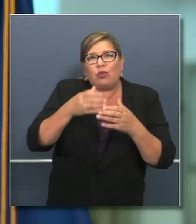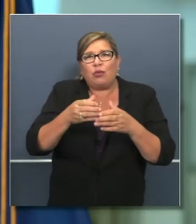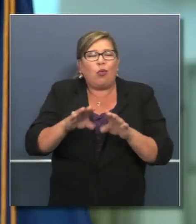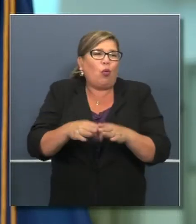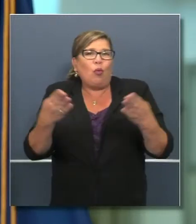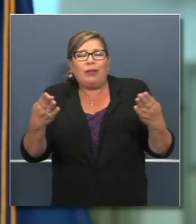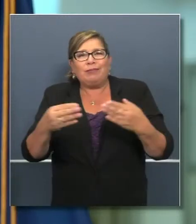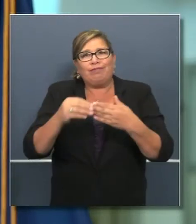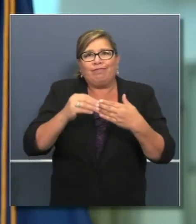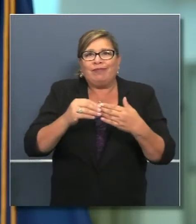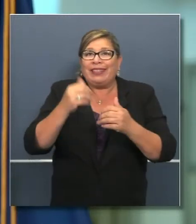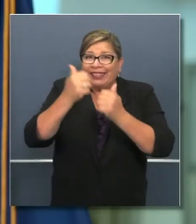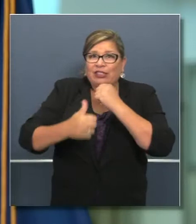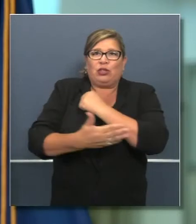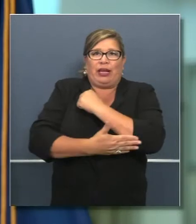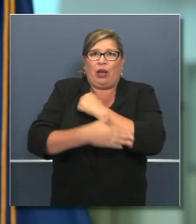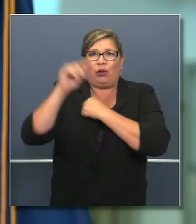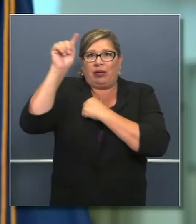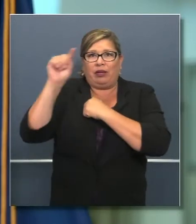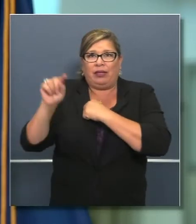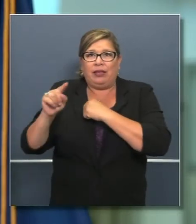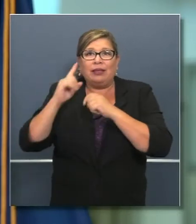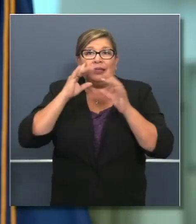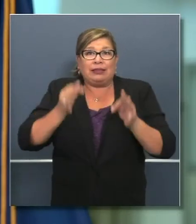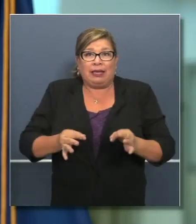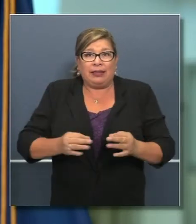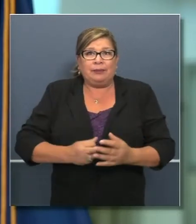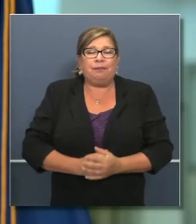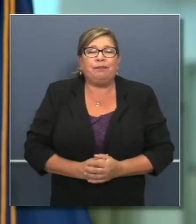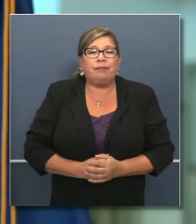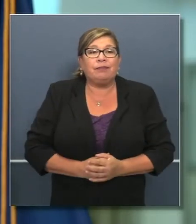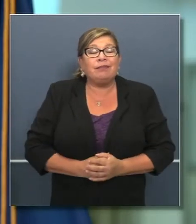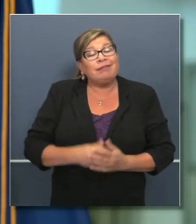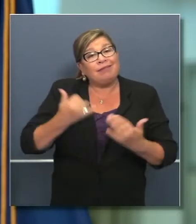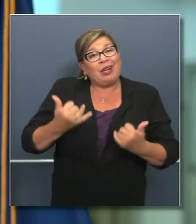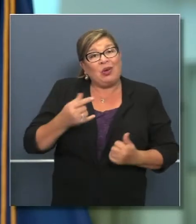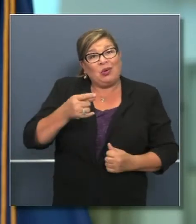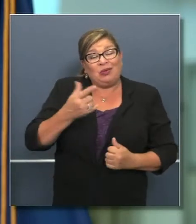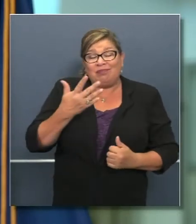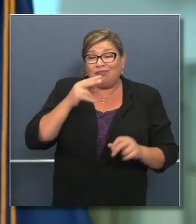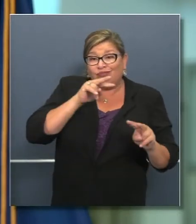been experiencing a recent increase in the total number of positive cases here in the state of